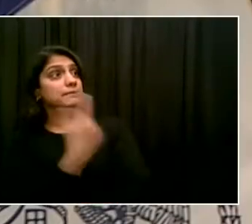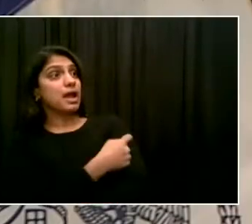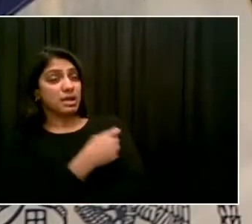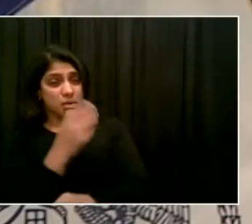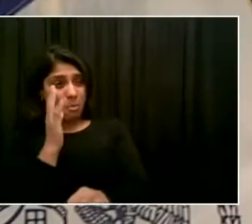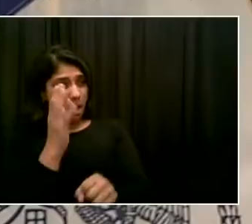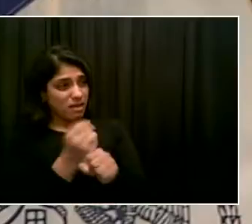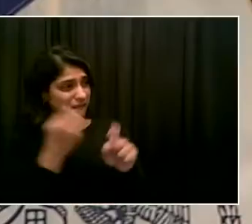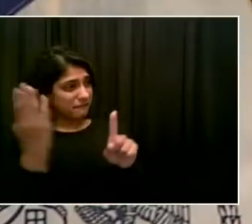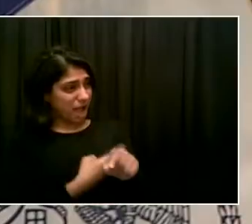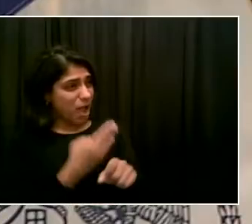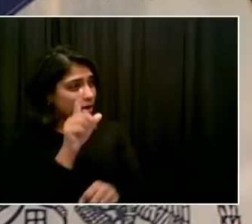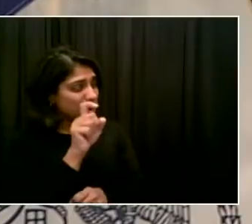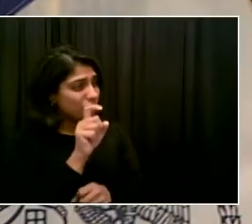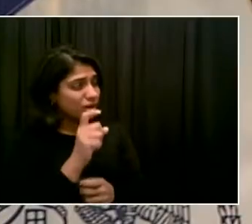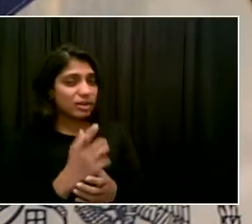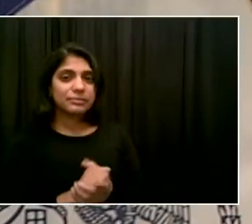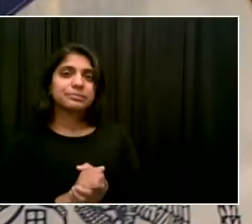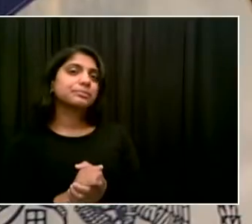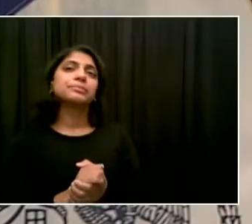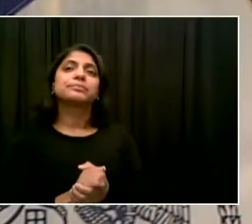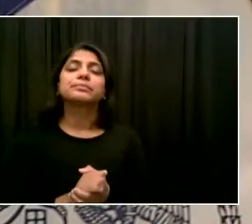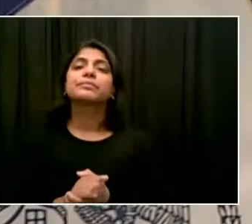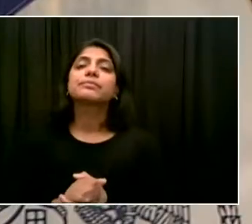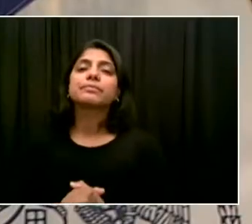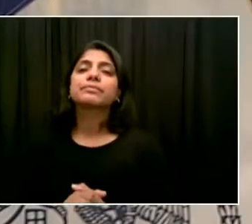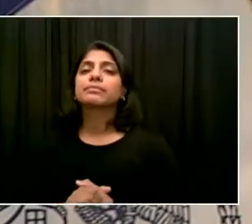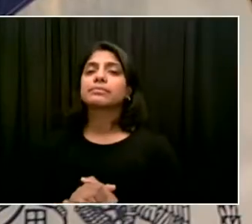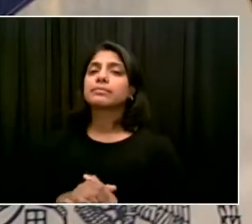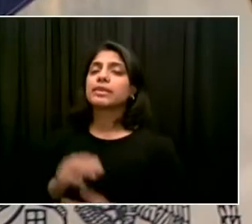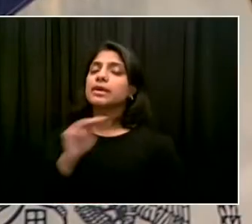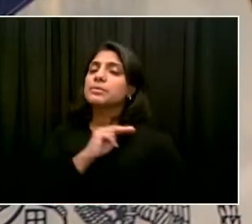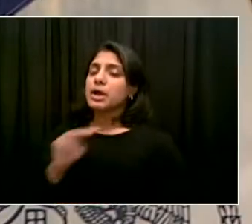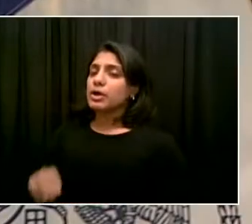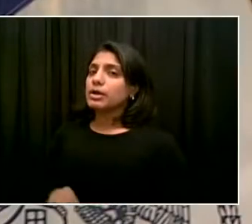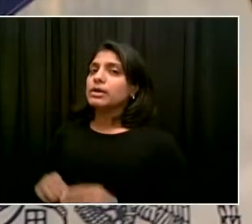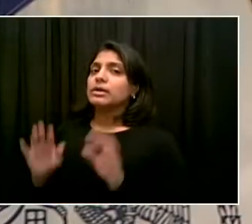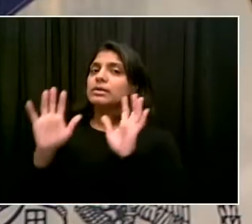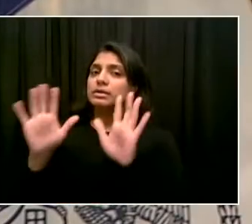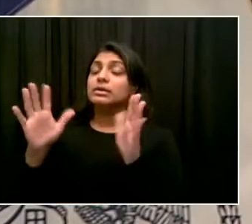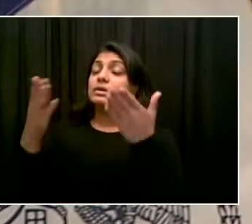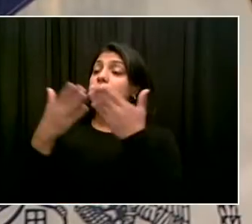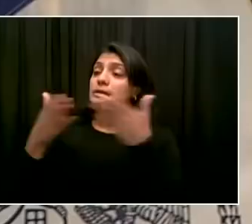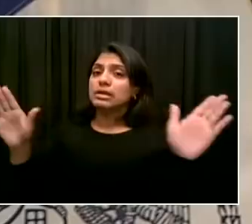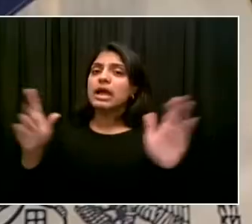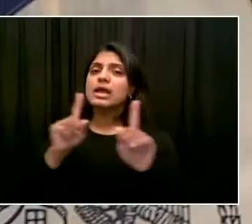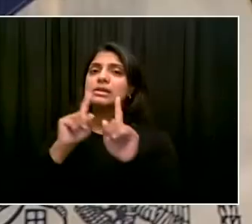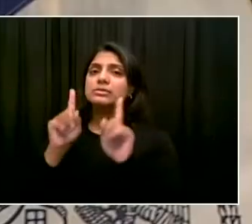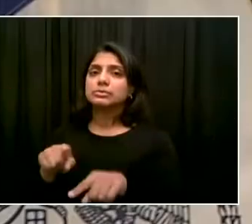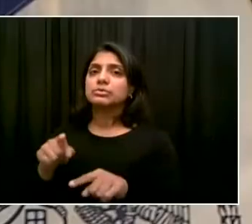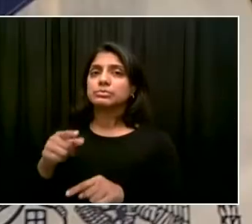JULIA, FIRST OF ALL, OBVIOUSLY, IT'S I HAVE NOT SPOKEN TO RANDY